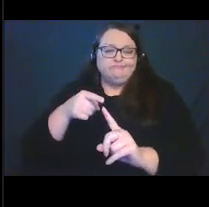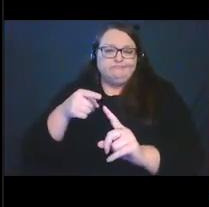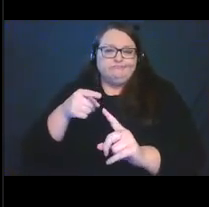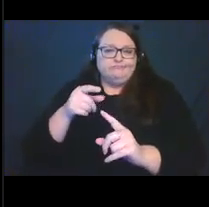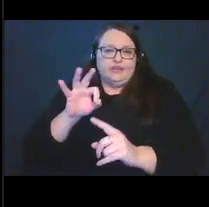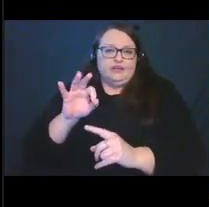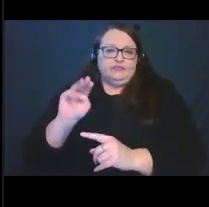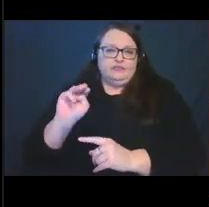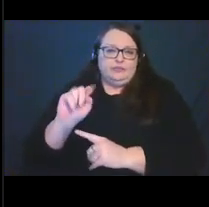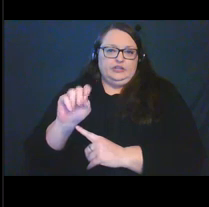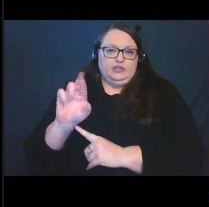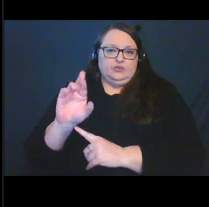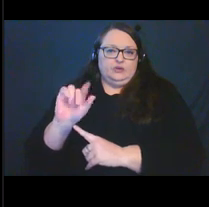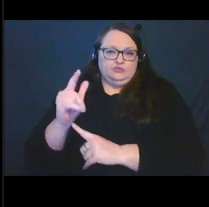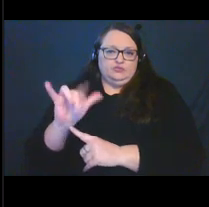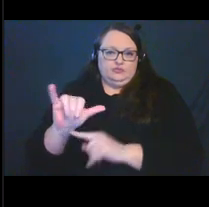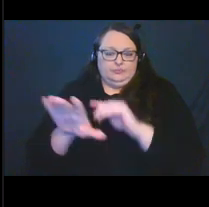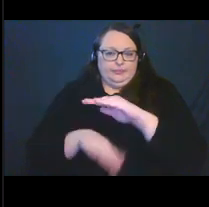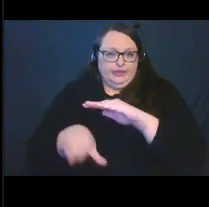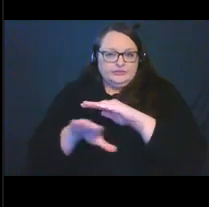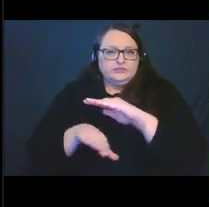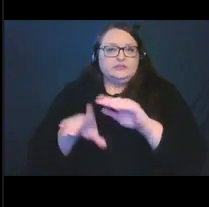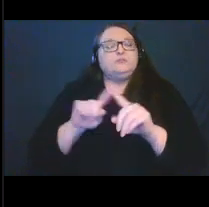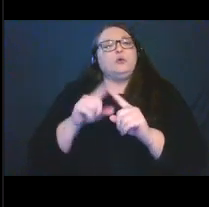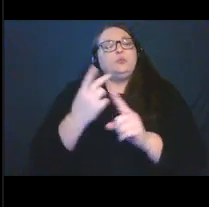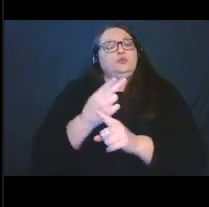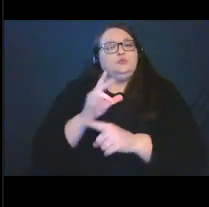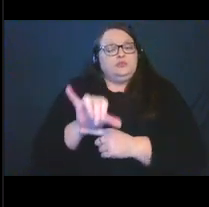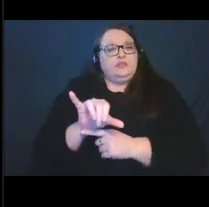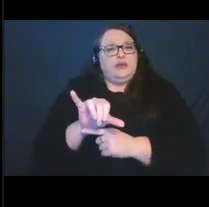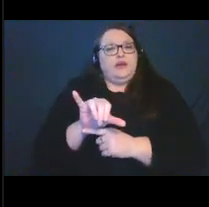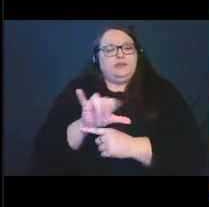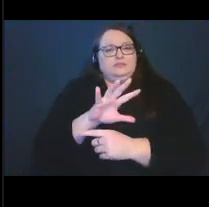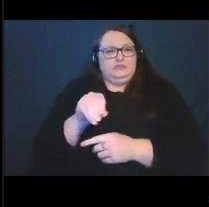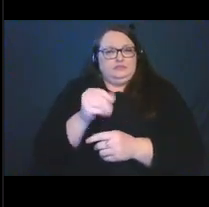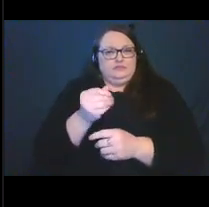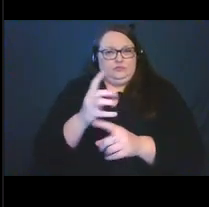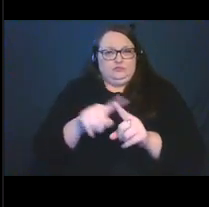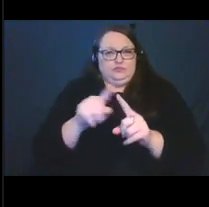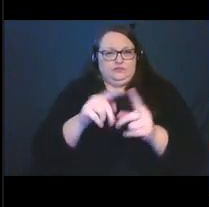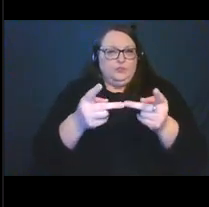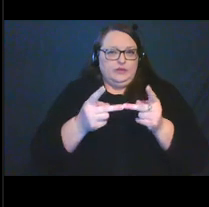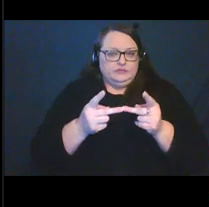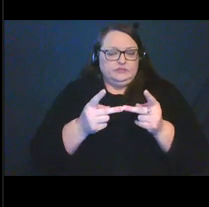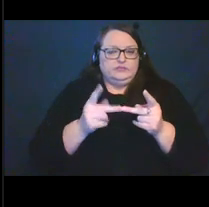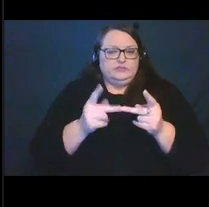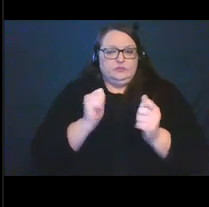relationship in a few different places in the approach. One area we do this is by lowering